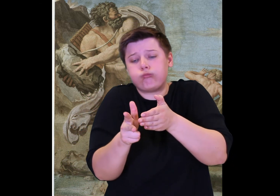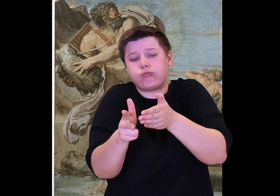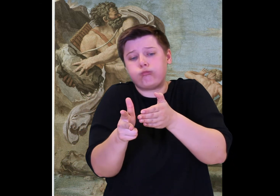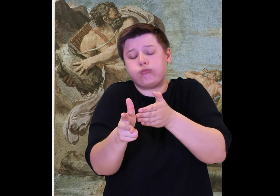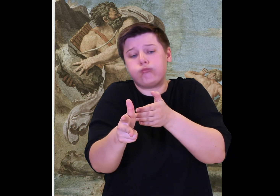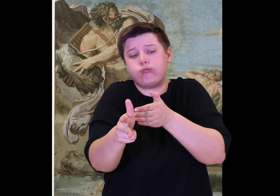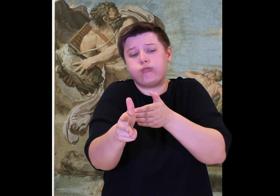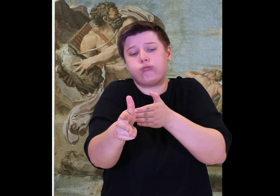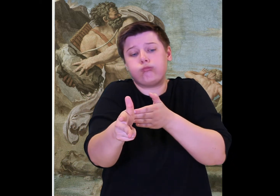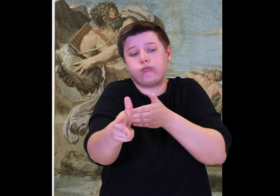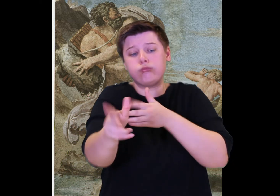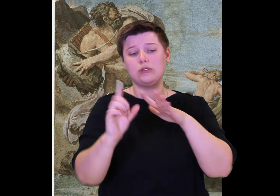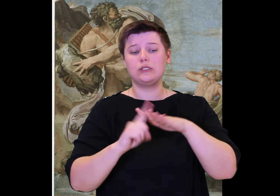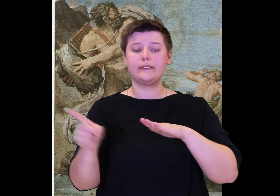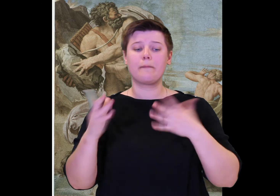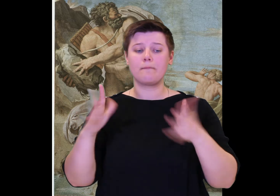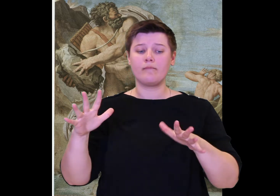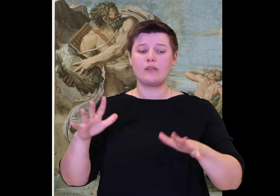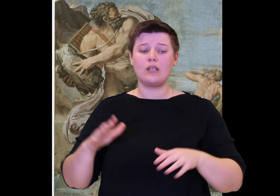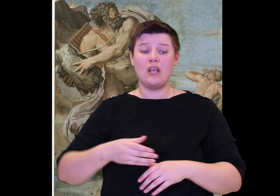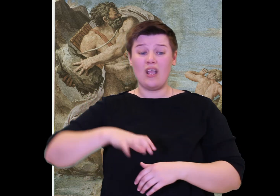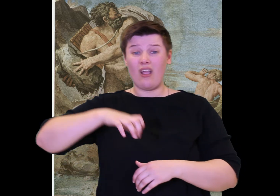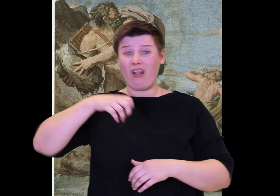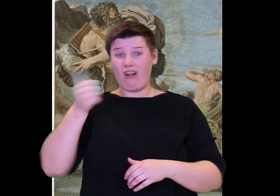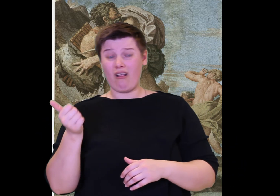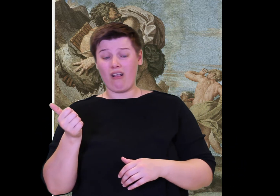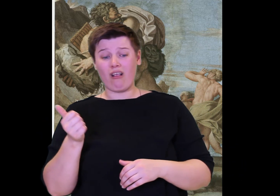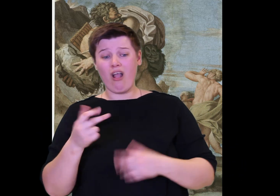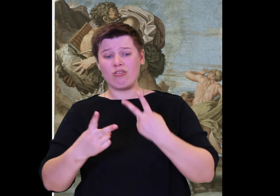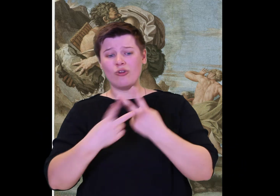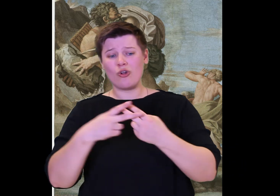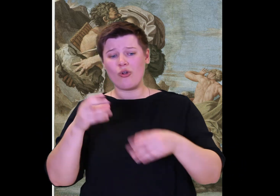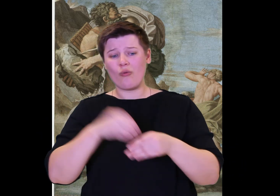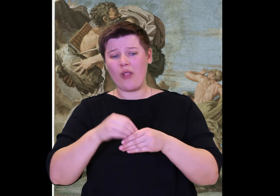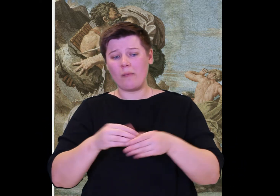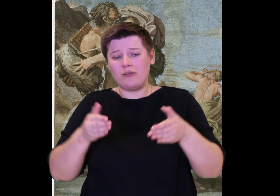'Row as fast as possible, away from danger!'